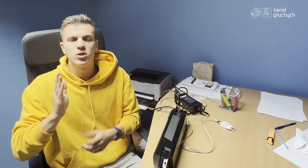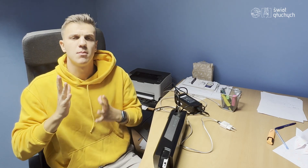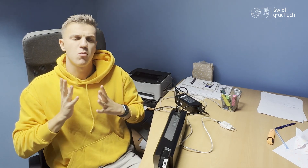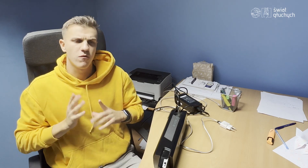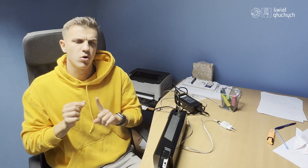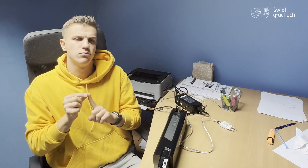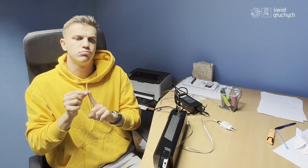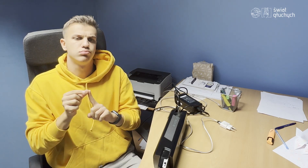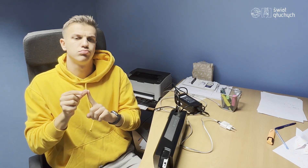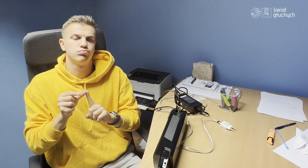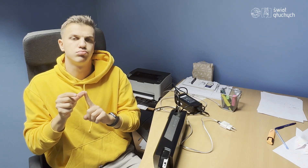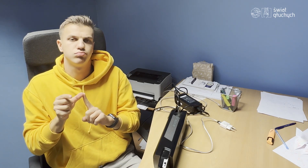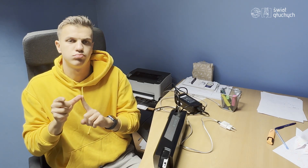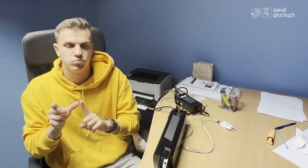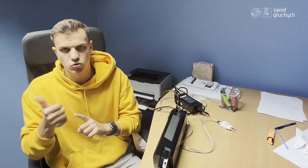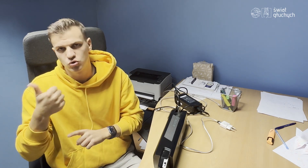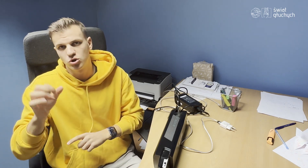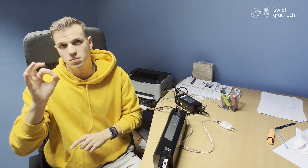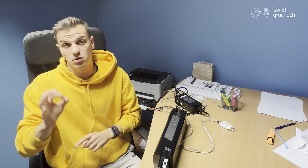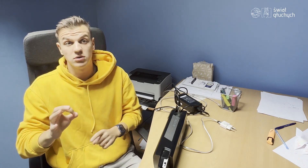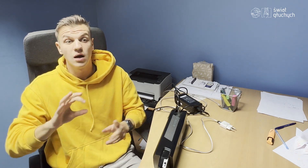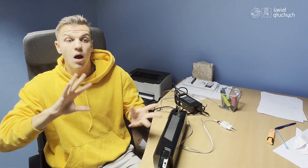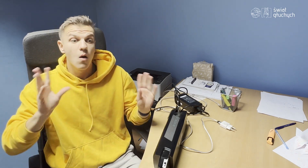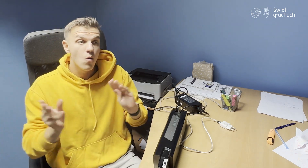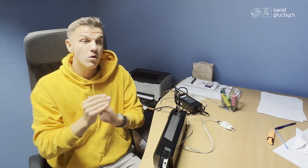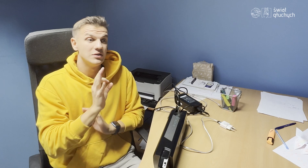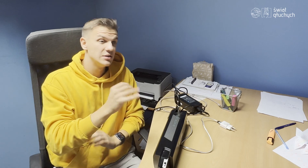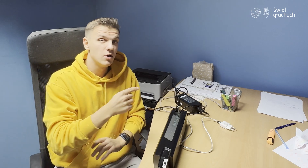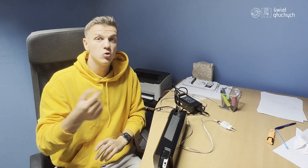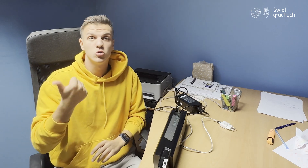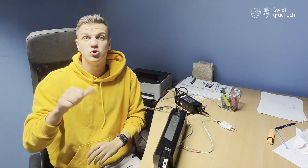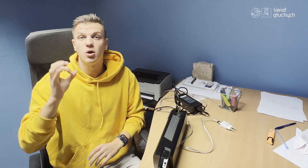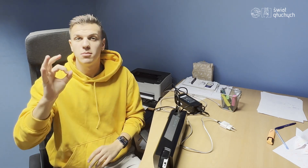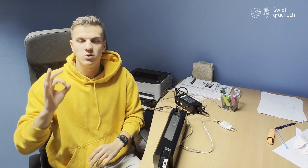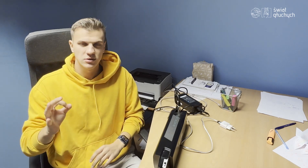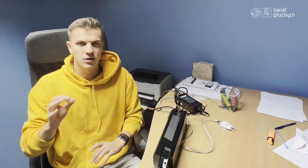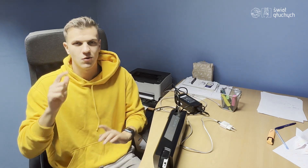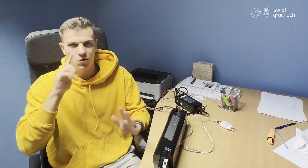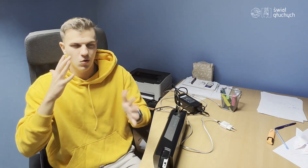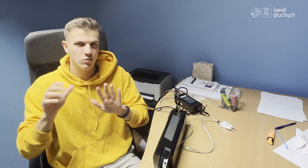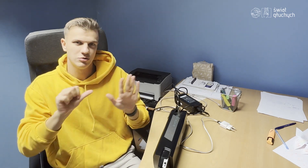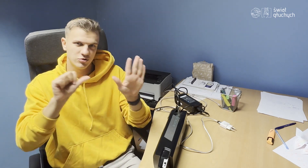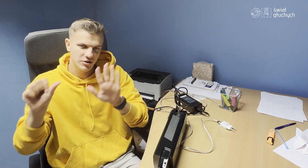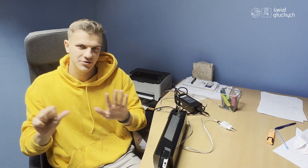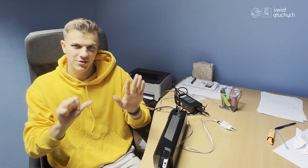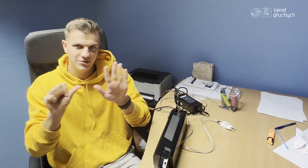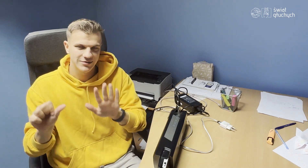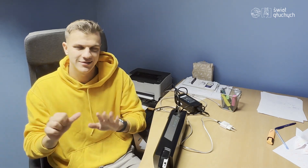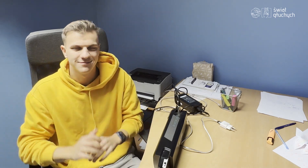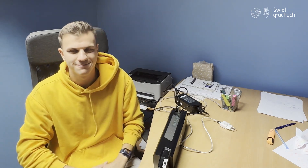and for the remaining 3 hours - from 80 to 100%.